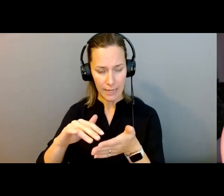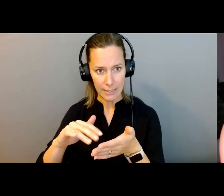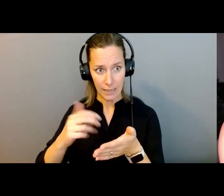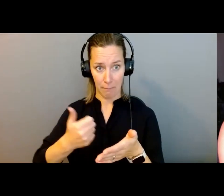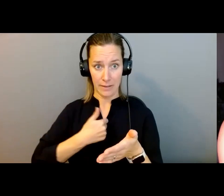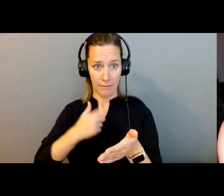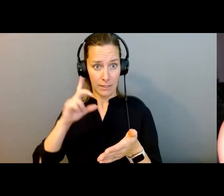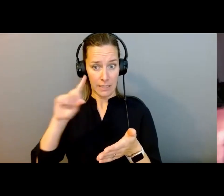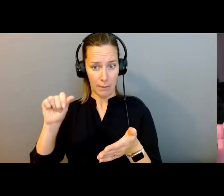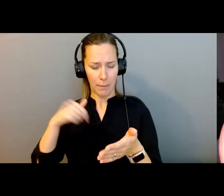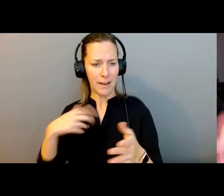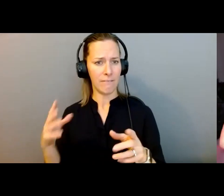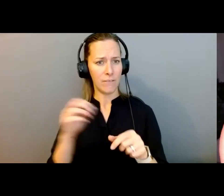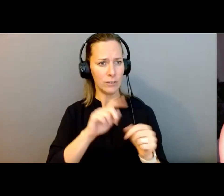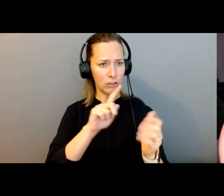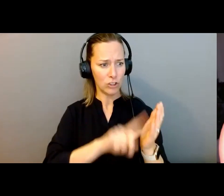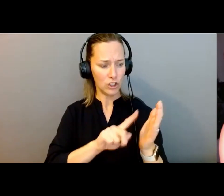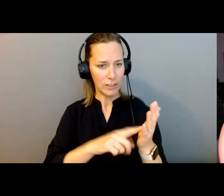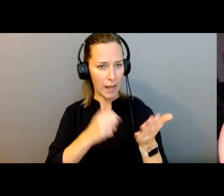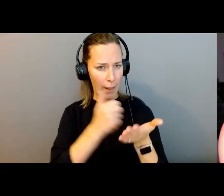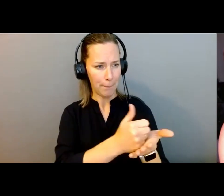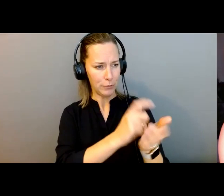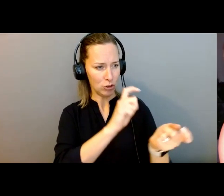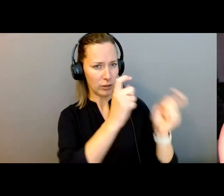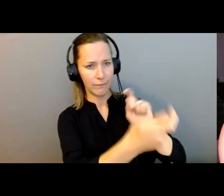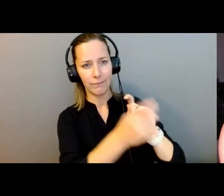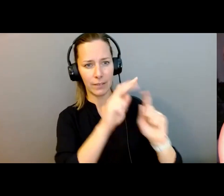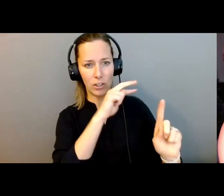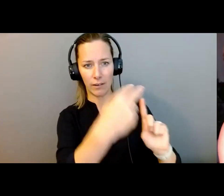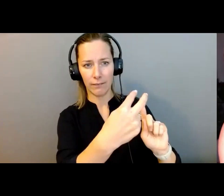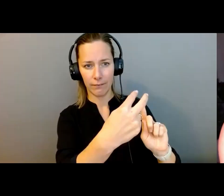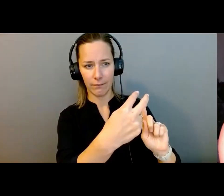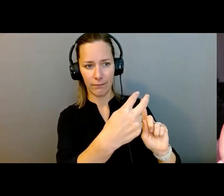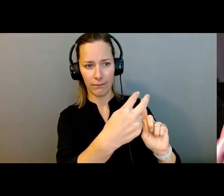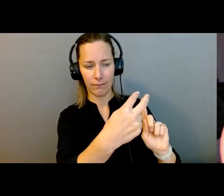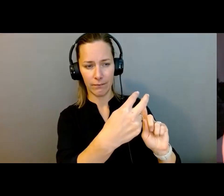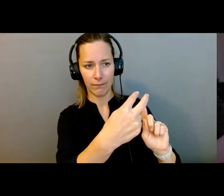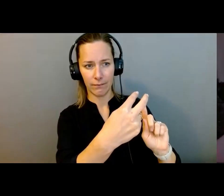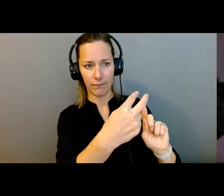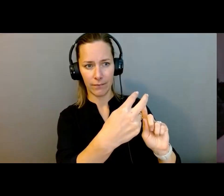to shift the narrative, as Fran mentioned at the start, without having a research degree?